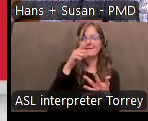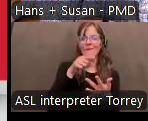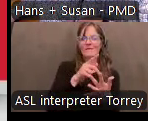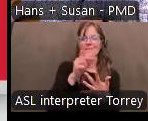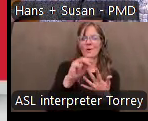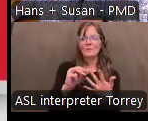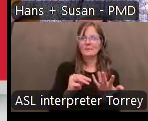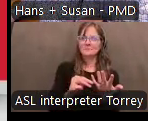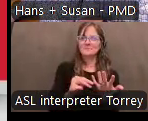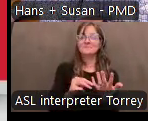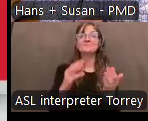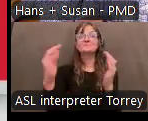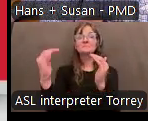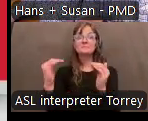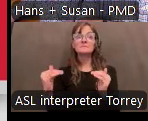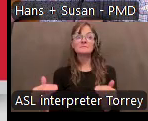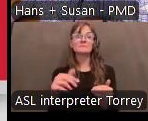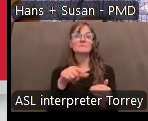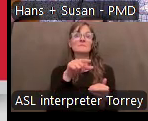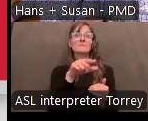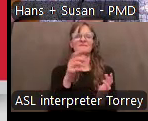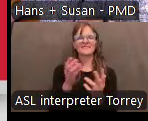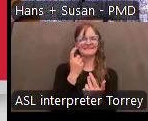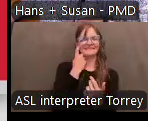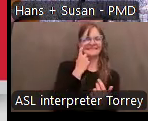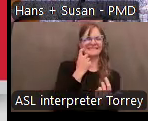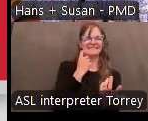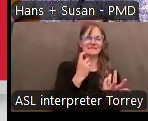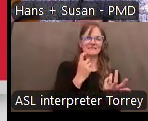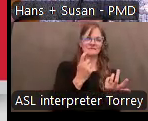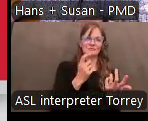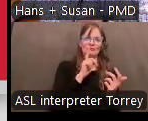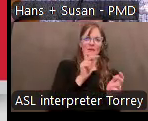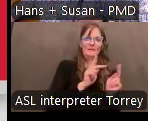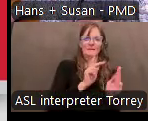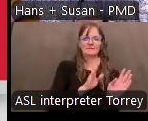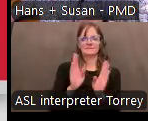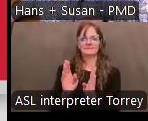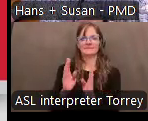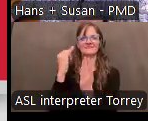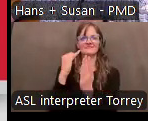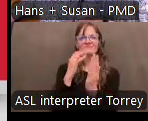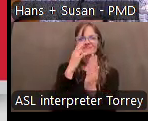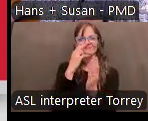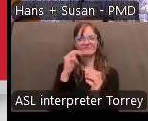The next spot is an animated spot, which delivers information about the program in only the way